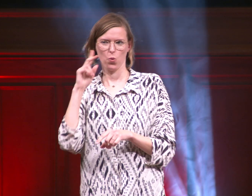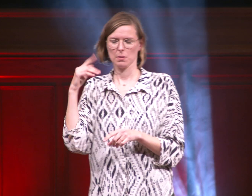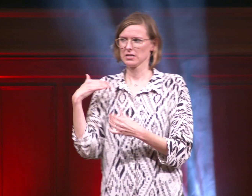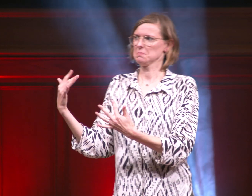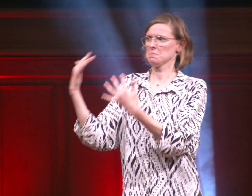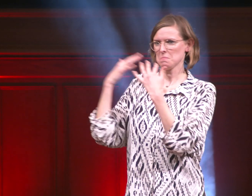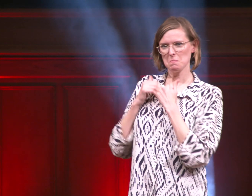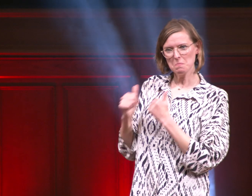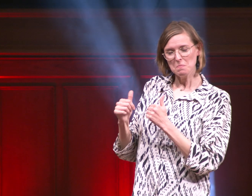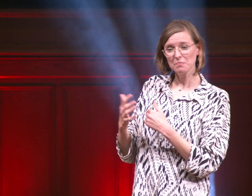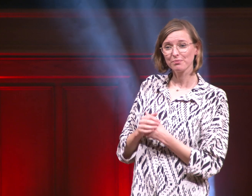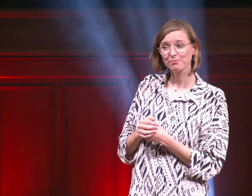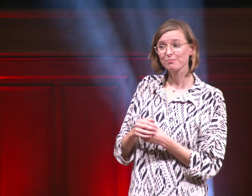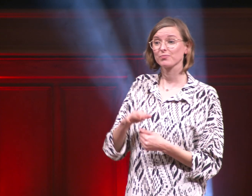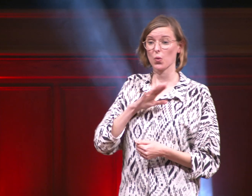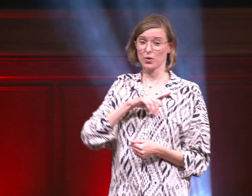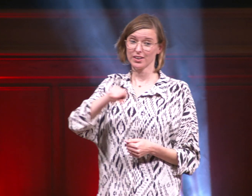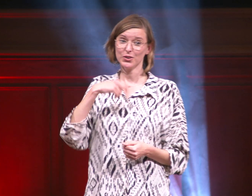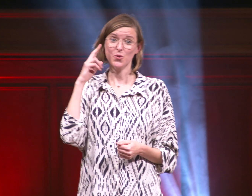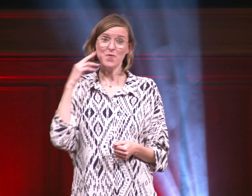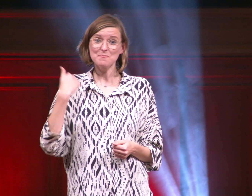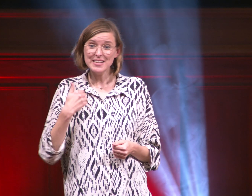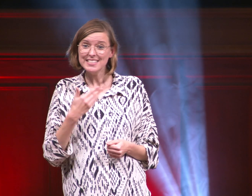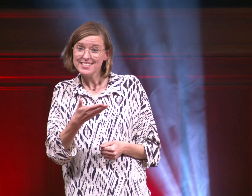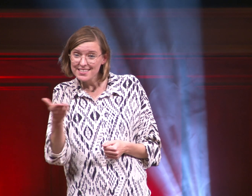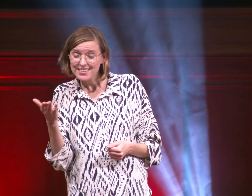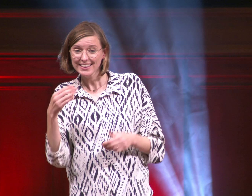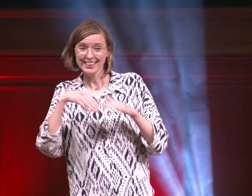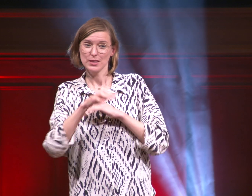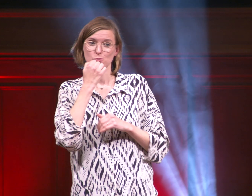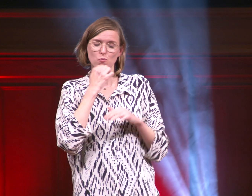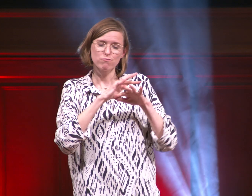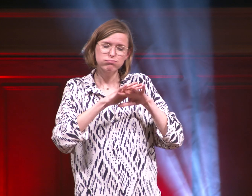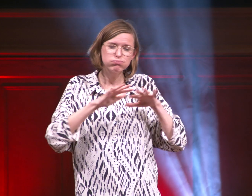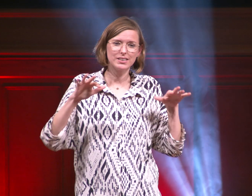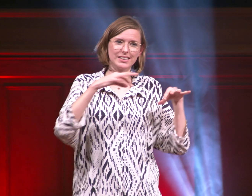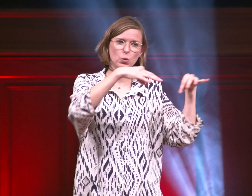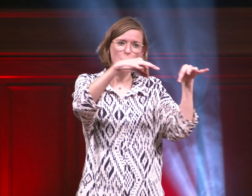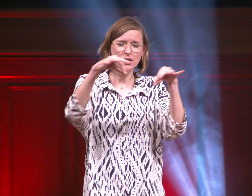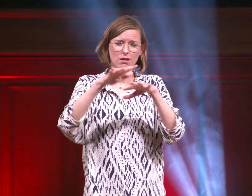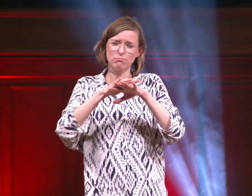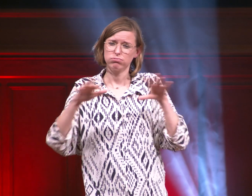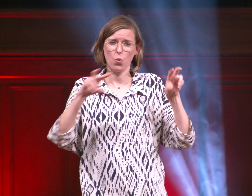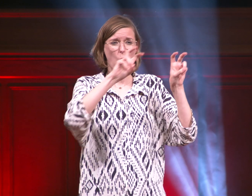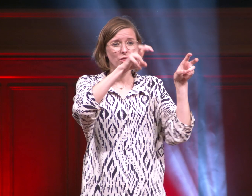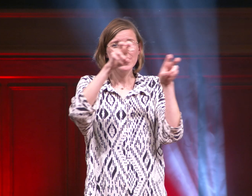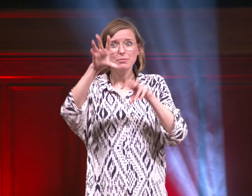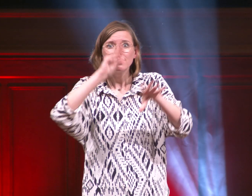So that is a positive thing for deaf people to be recognized. Also, when you go into a museum, there's different exhibits,